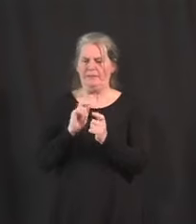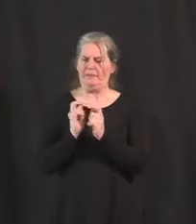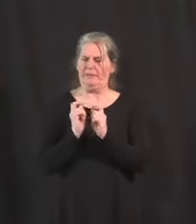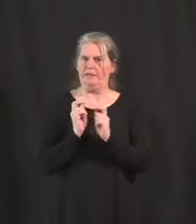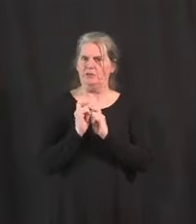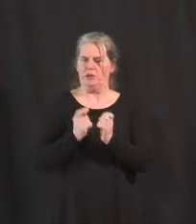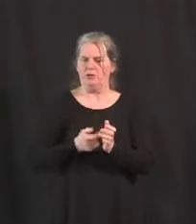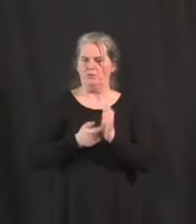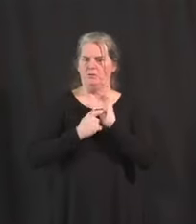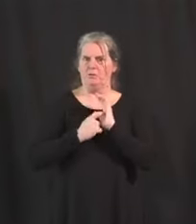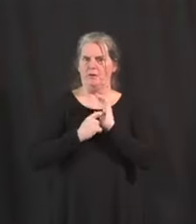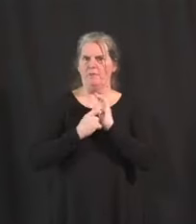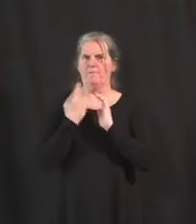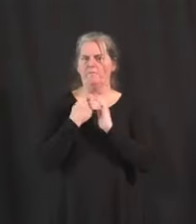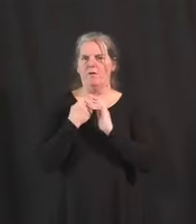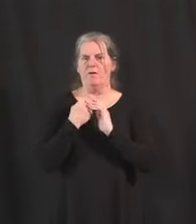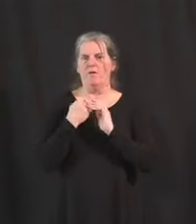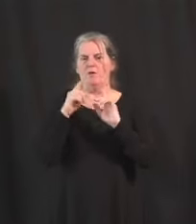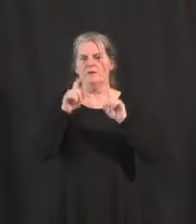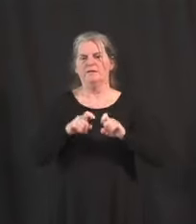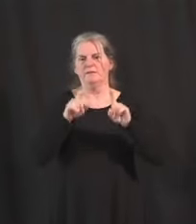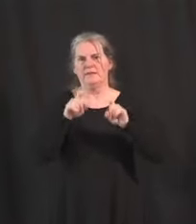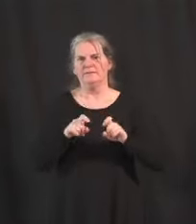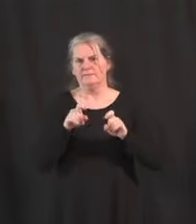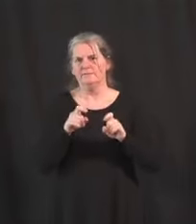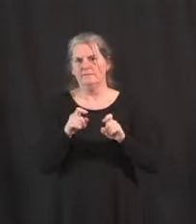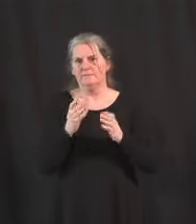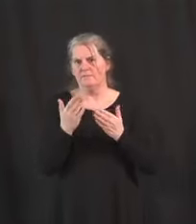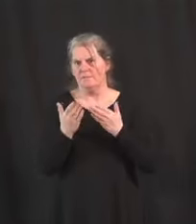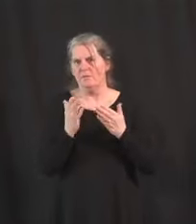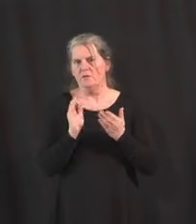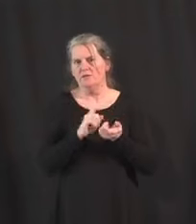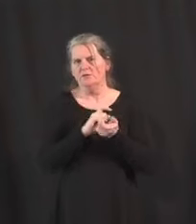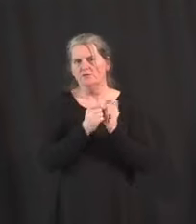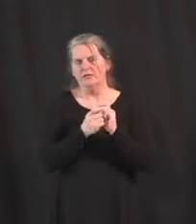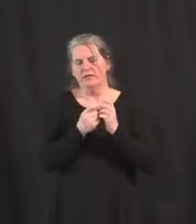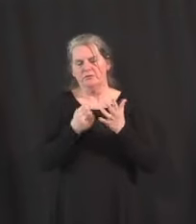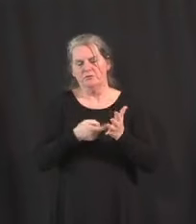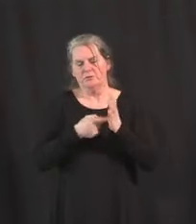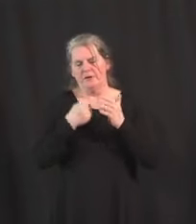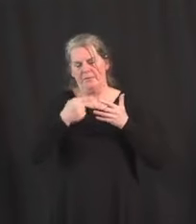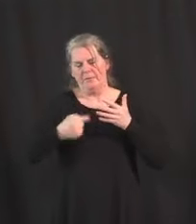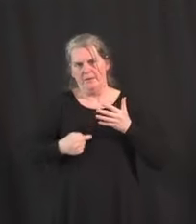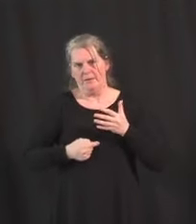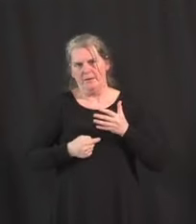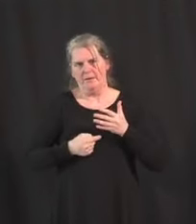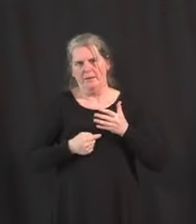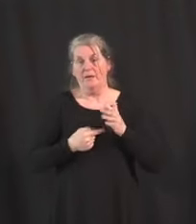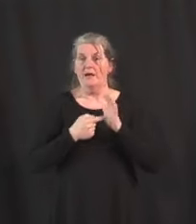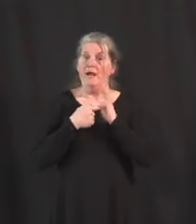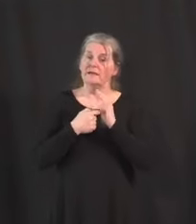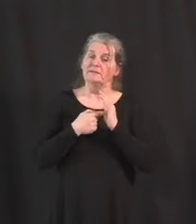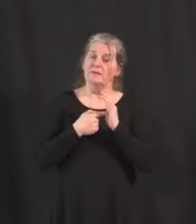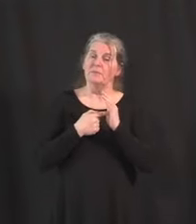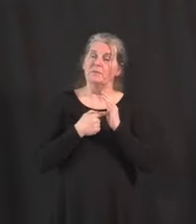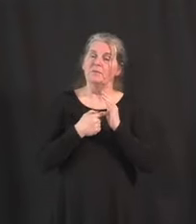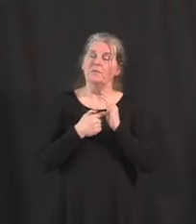OTHER WAYS THAT WE TEST. SO INCLUDING SHARING EXPERIENCE WITH OR LEARNING FROM THE